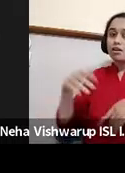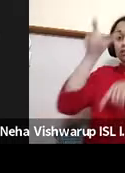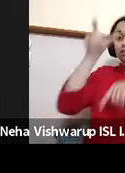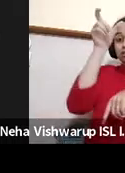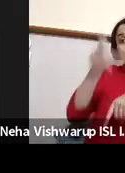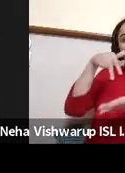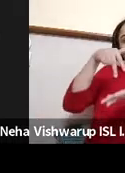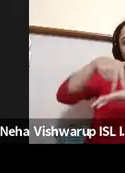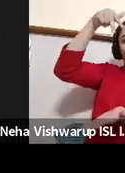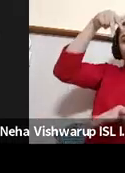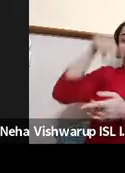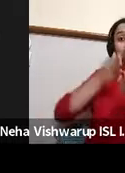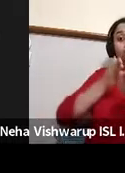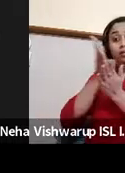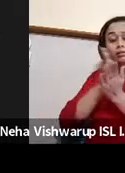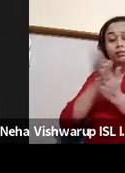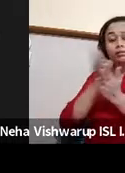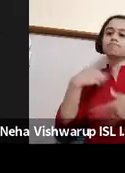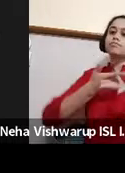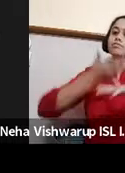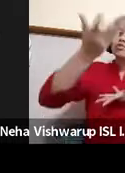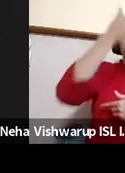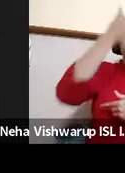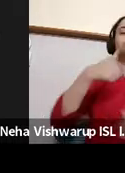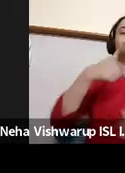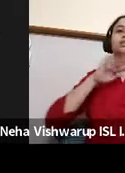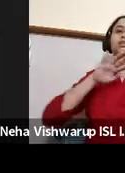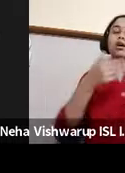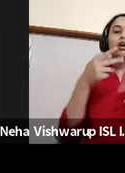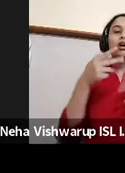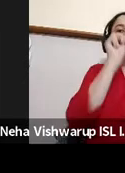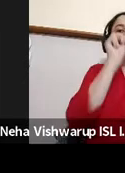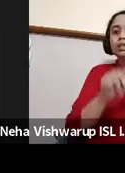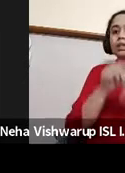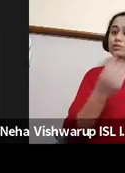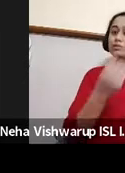he was always in conversation with his sitters and their needs this is doubly relevant considering